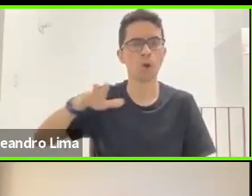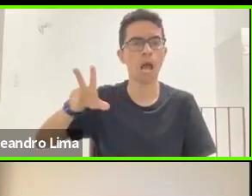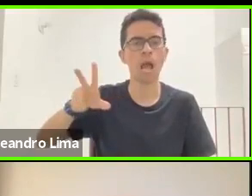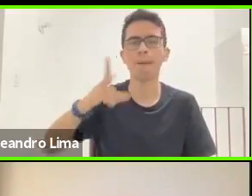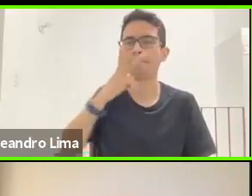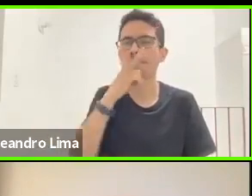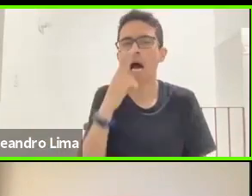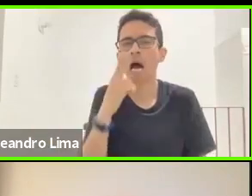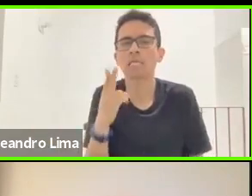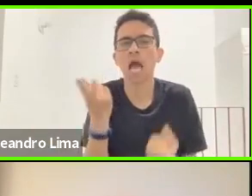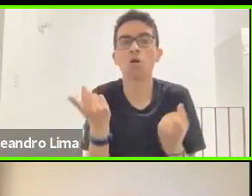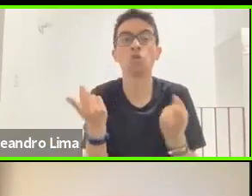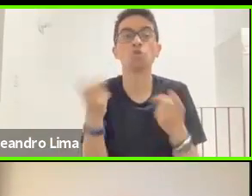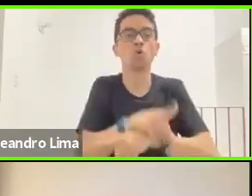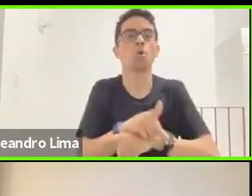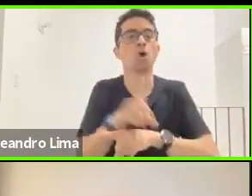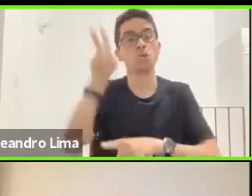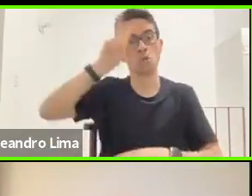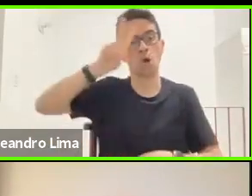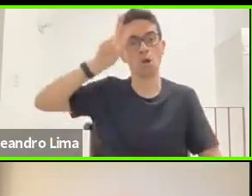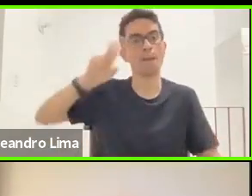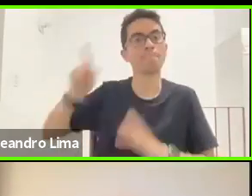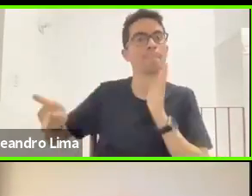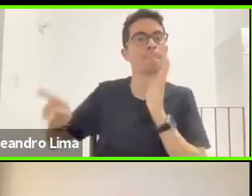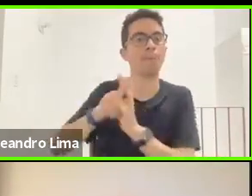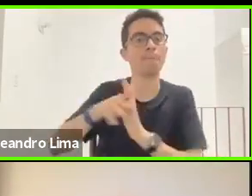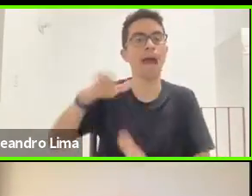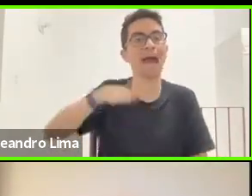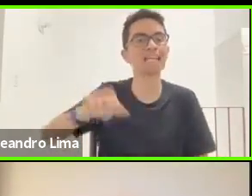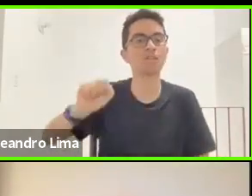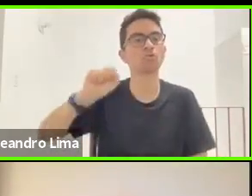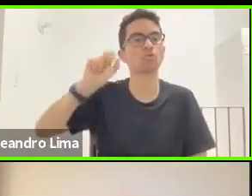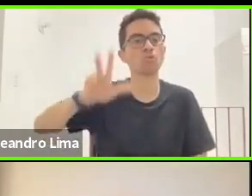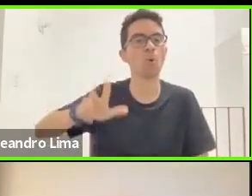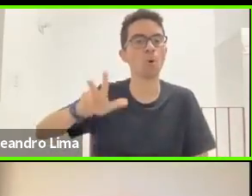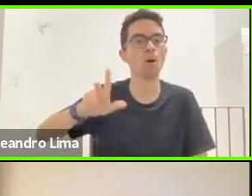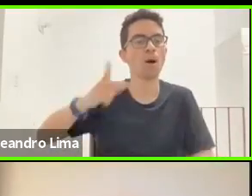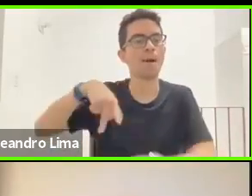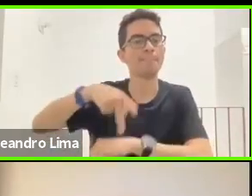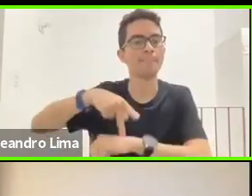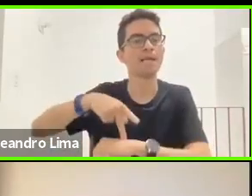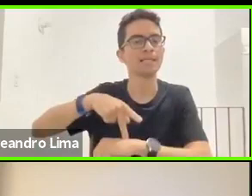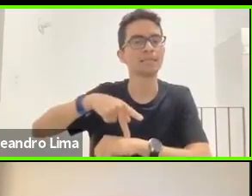the entire story of the South. h and get it put it into and get it put it into textbooks. and bit And because the tech.